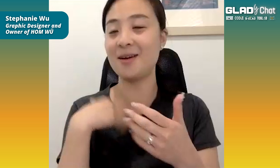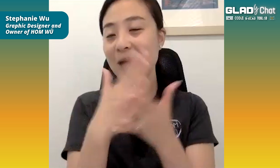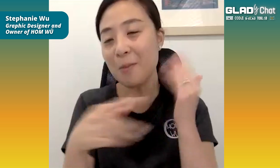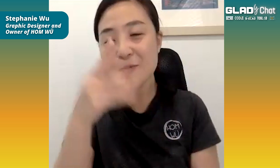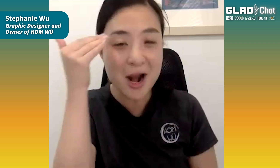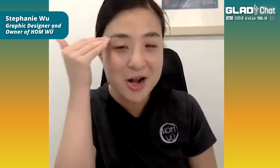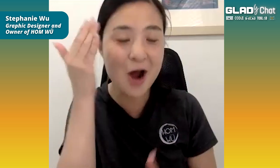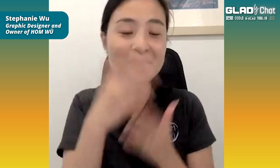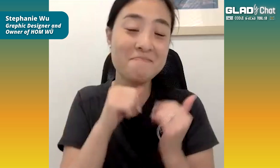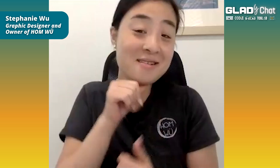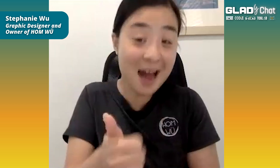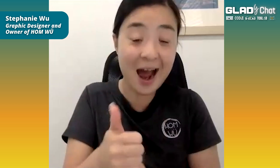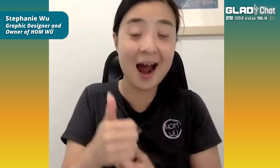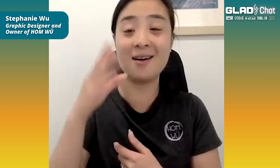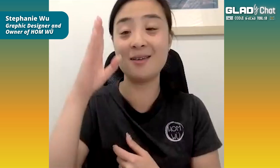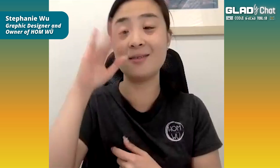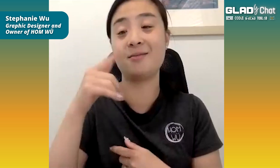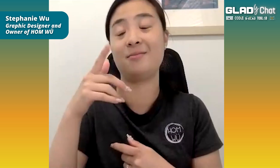Some of you might know, some might not.